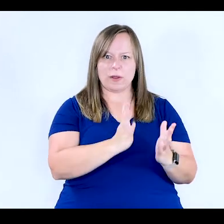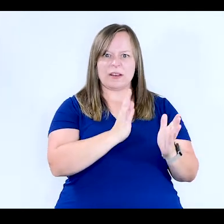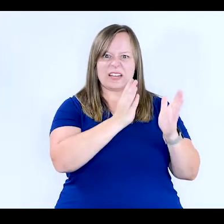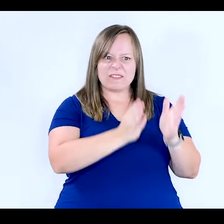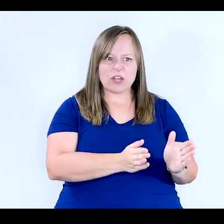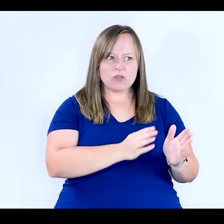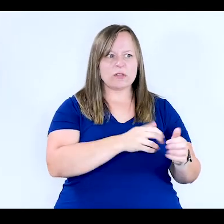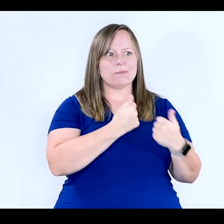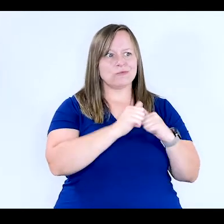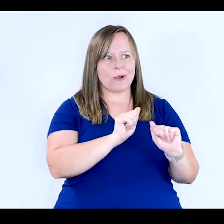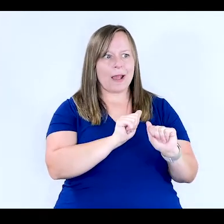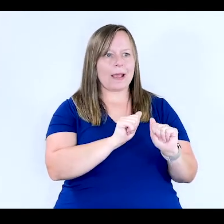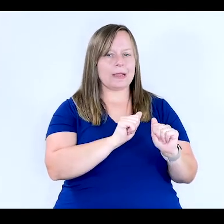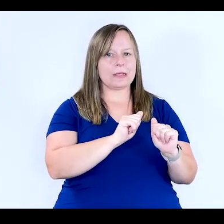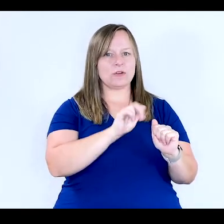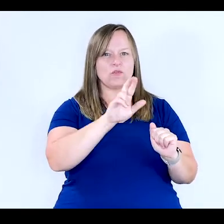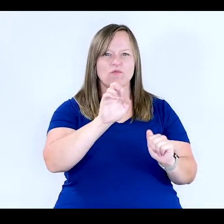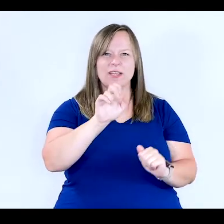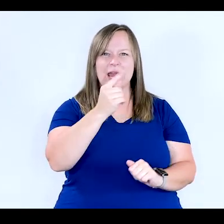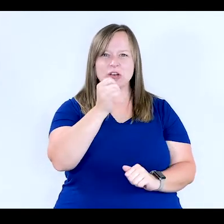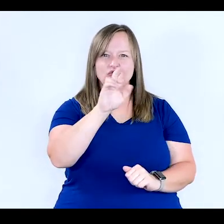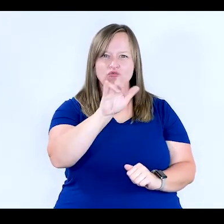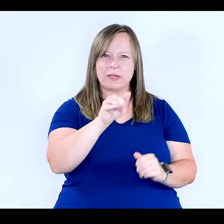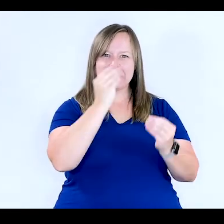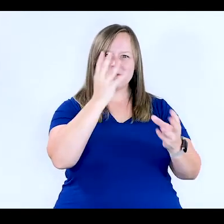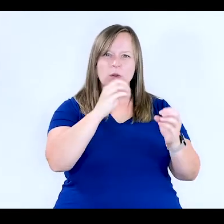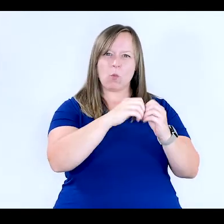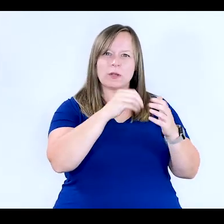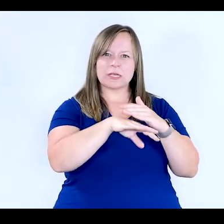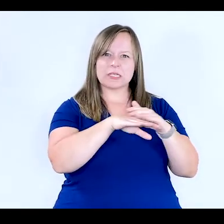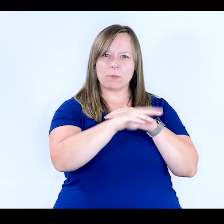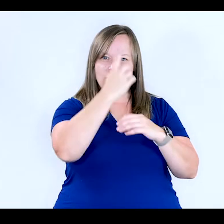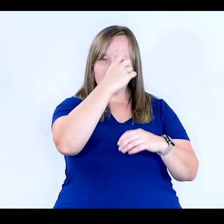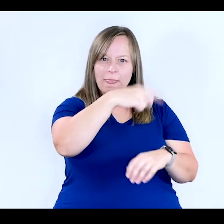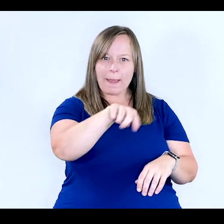individuals and trying to make reentry information more accessible for them